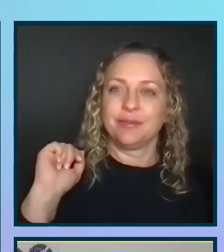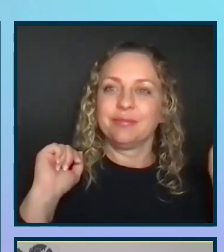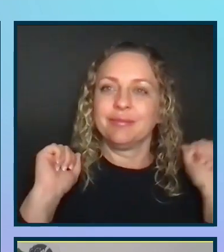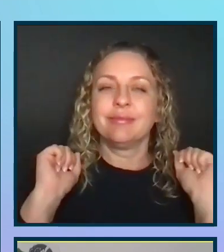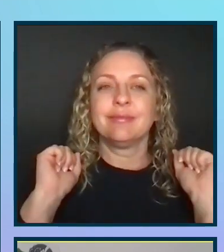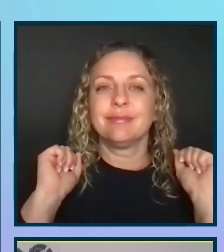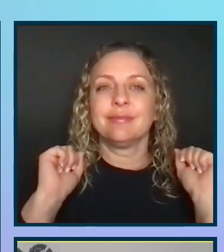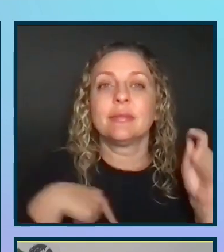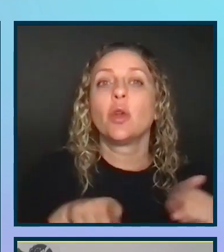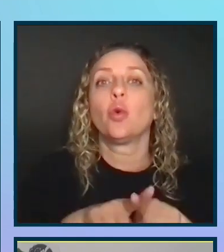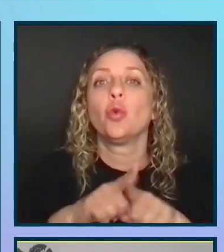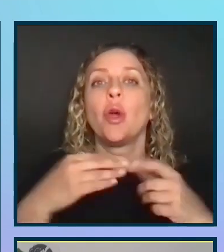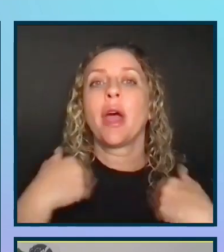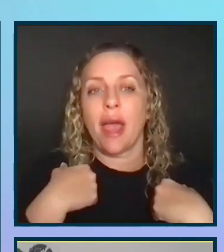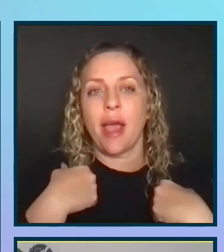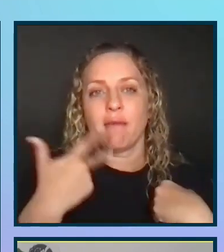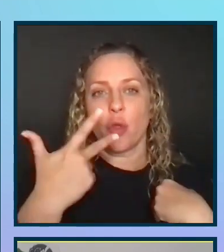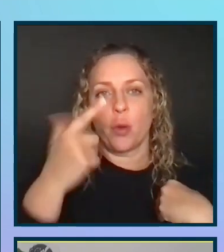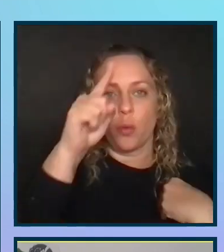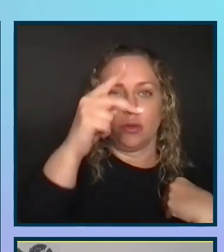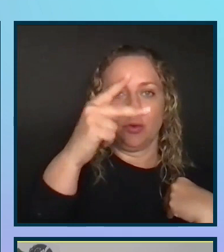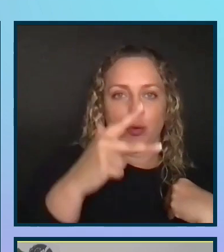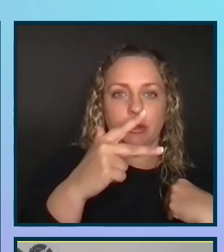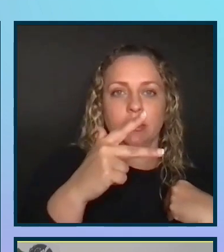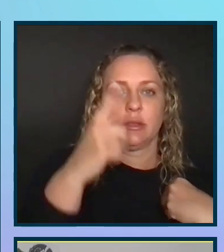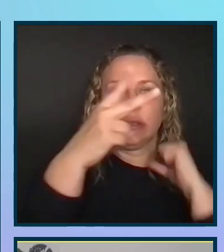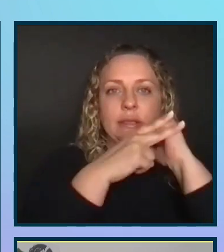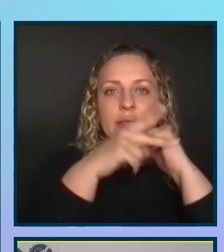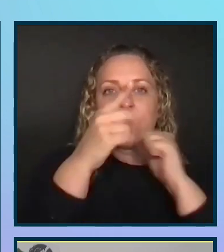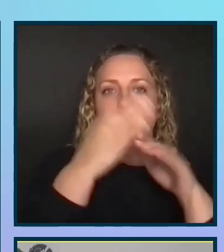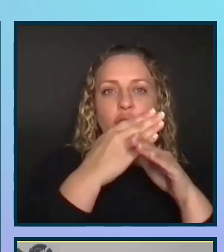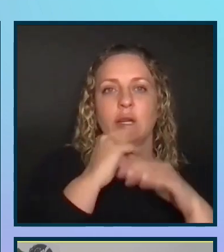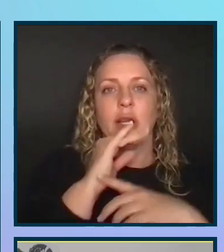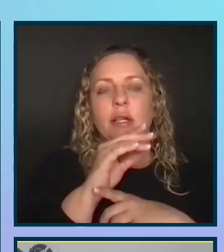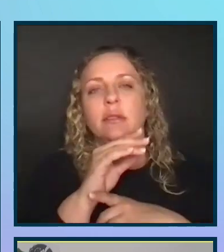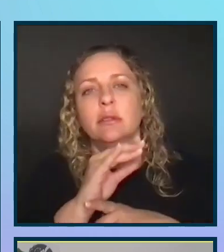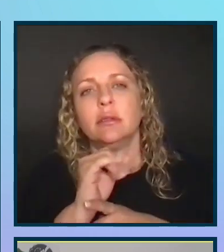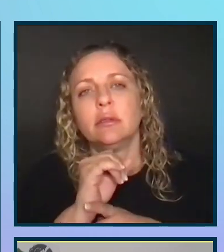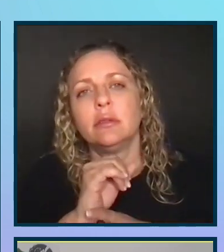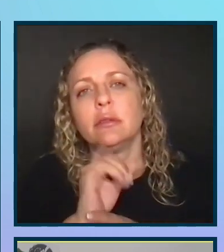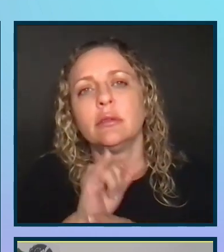I also have free buttons; a save, a share, and a right button. And each and those button has an icon and a label.